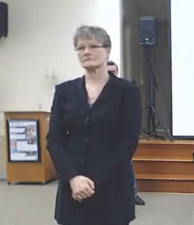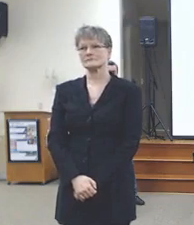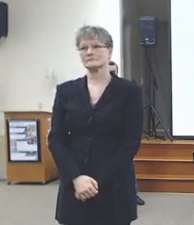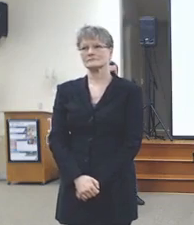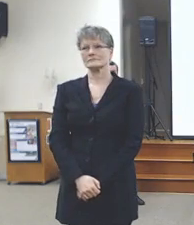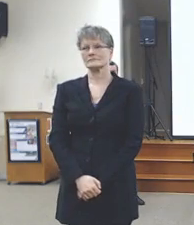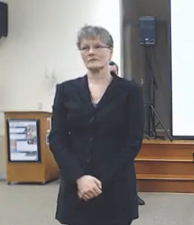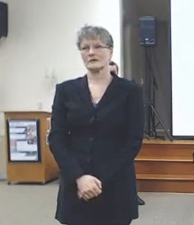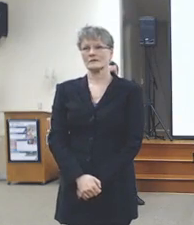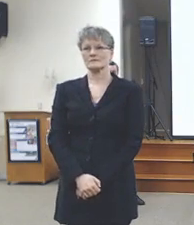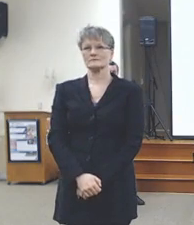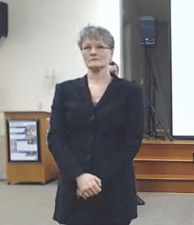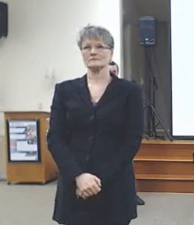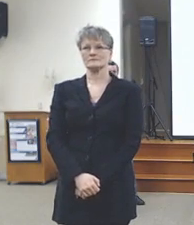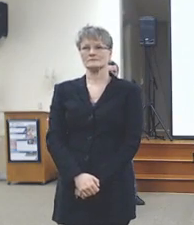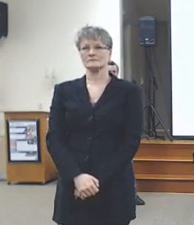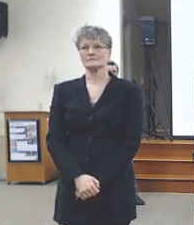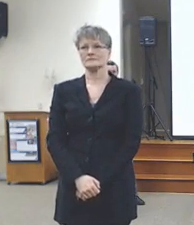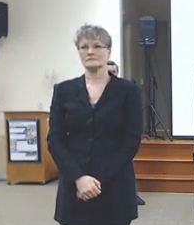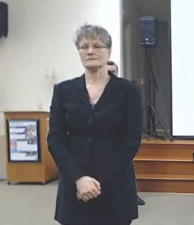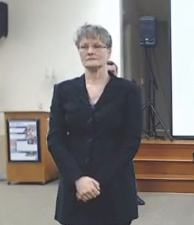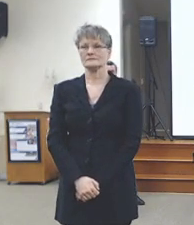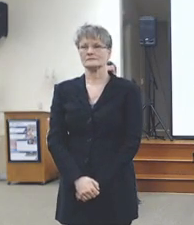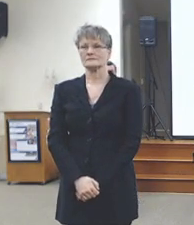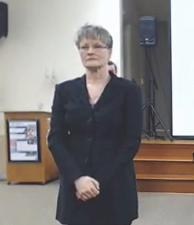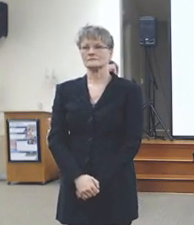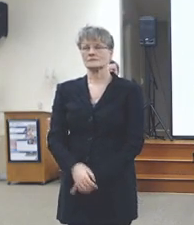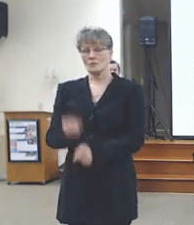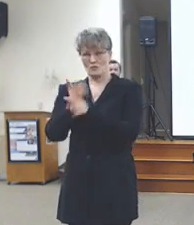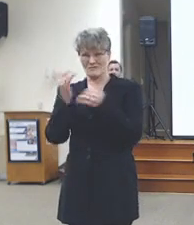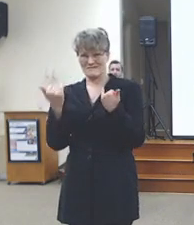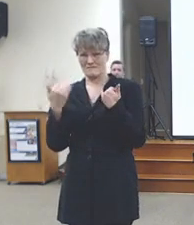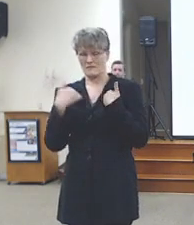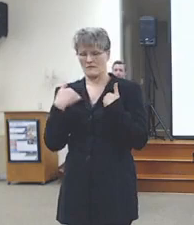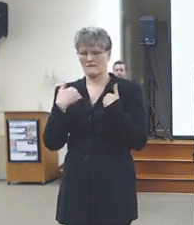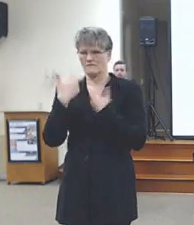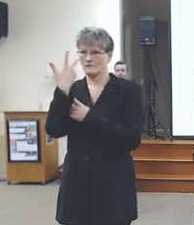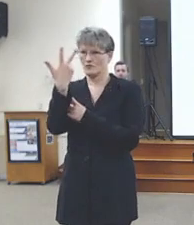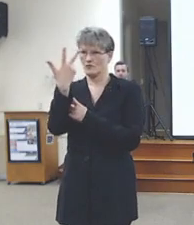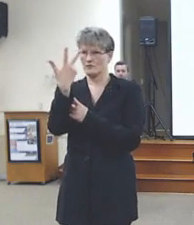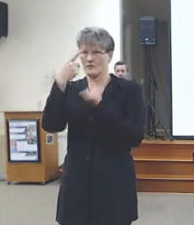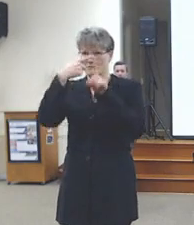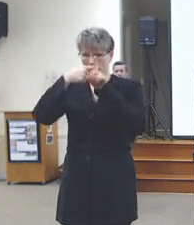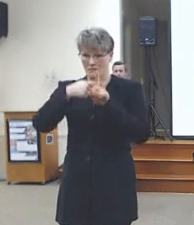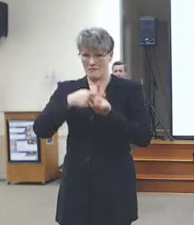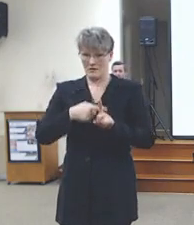number, but we have three cases right now. What would the threshold be, given the